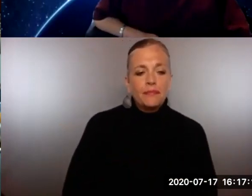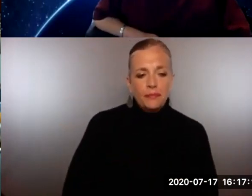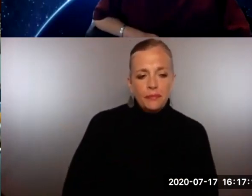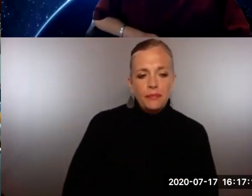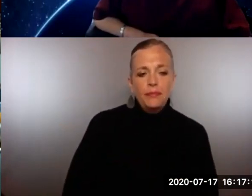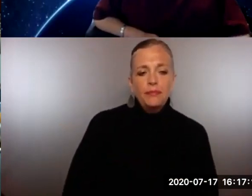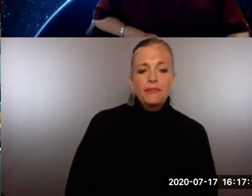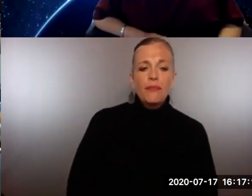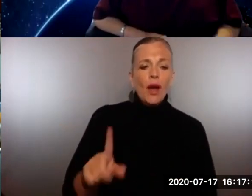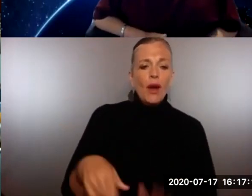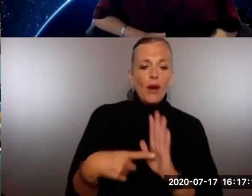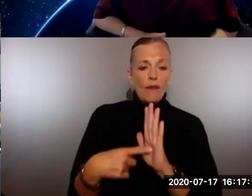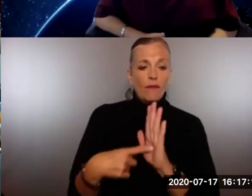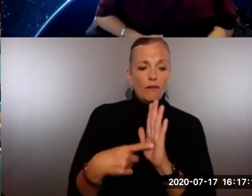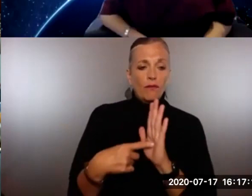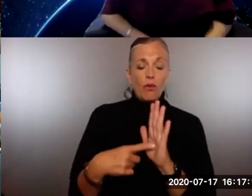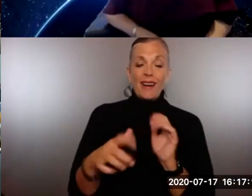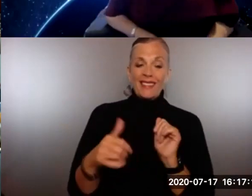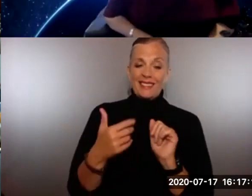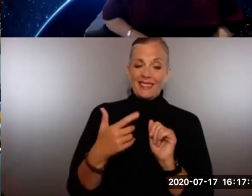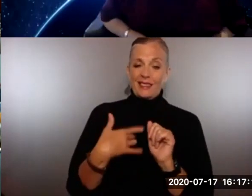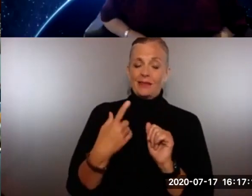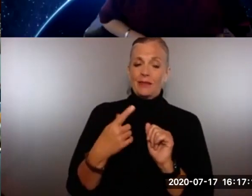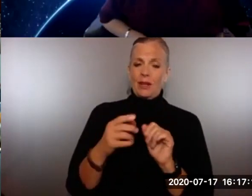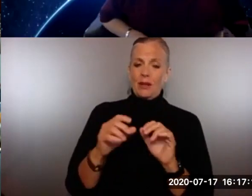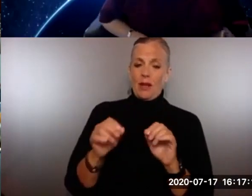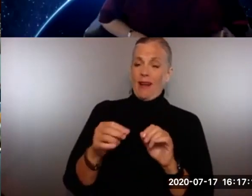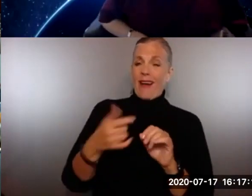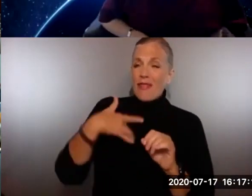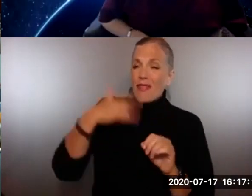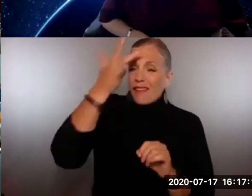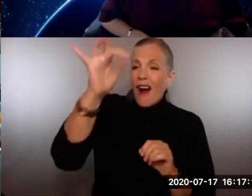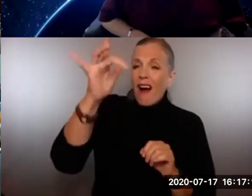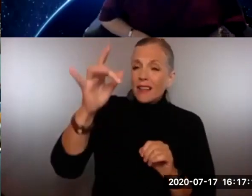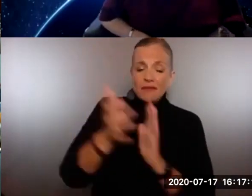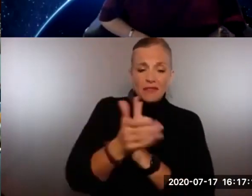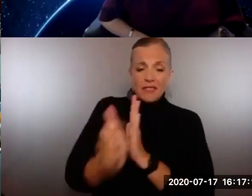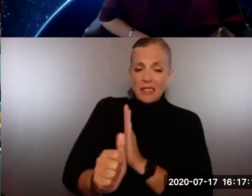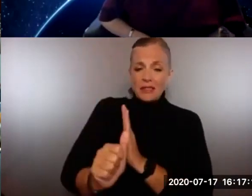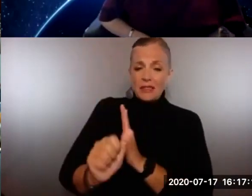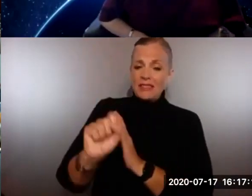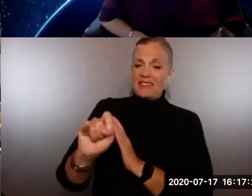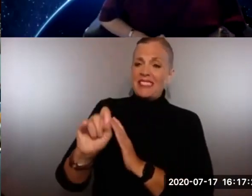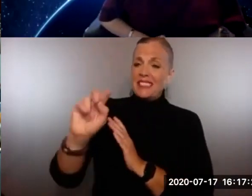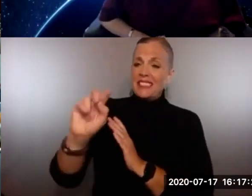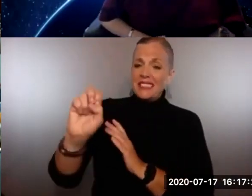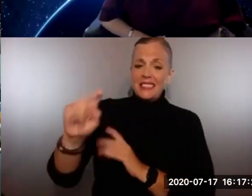So accommodations were made to whatever extent possible to help him continue his work.